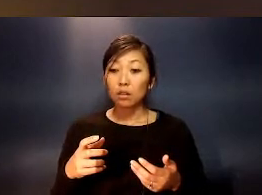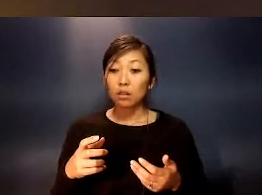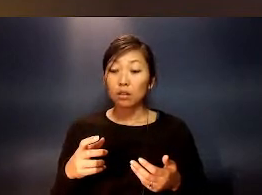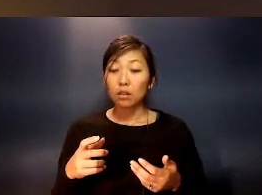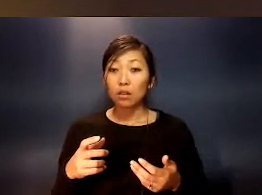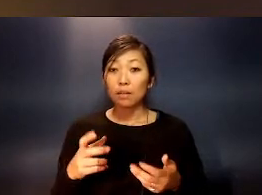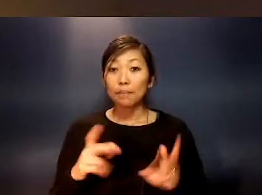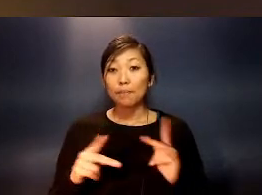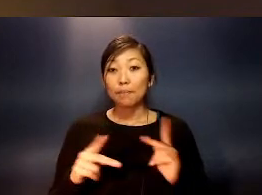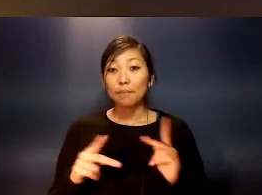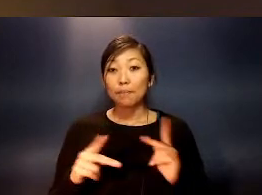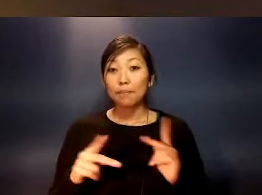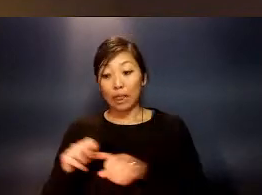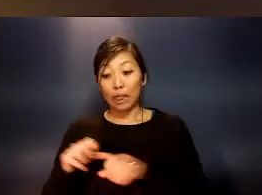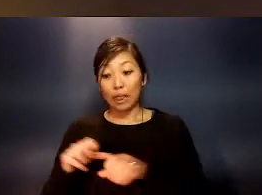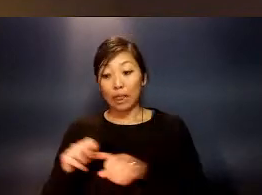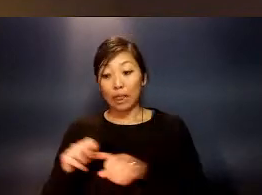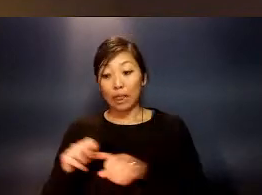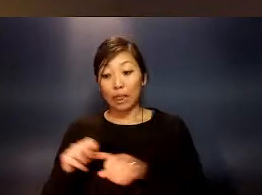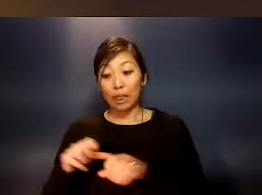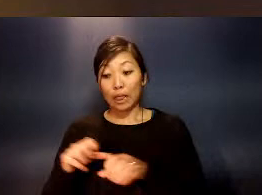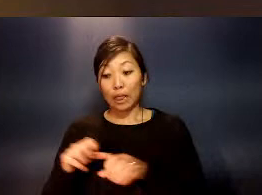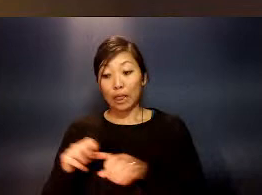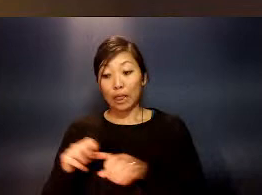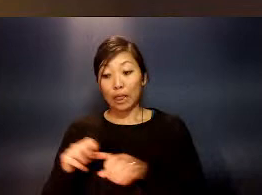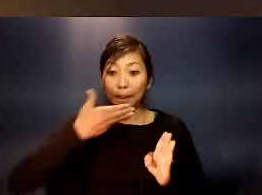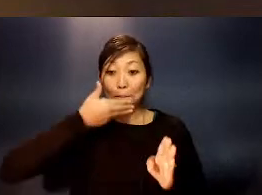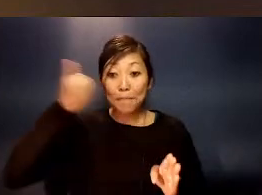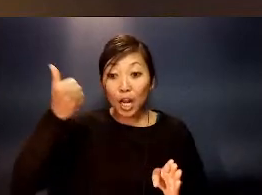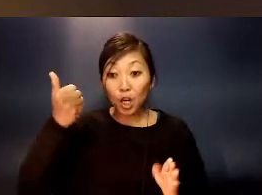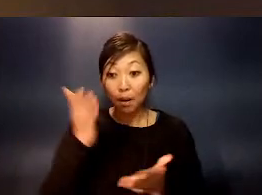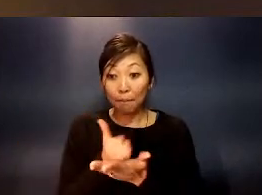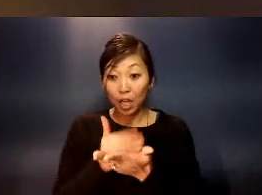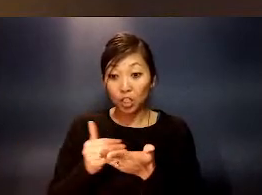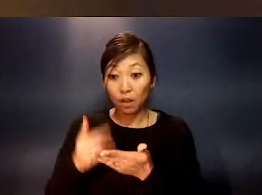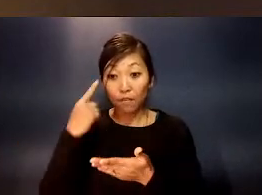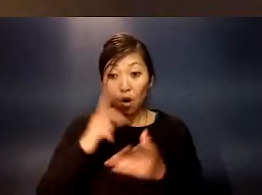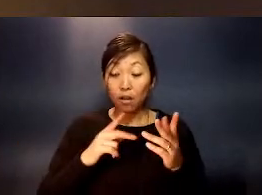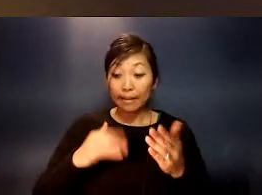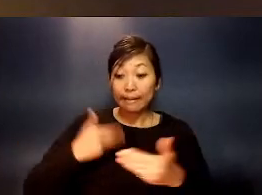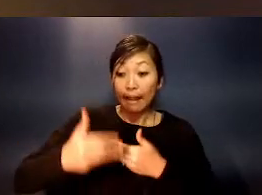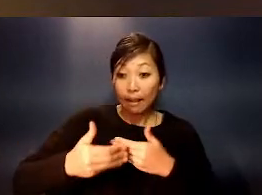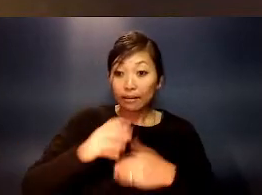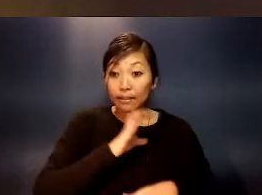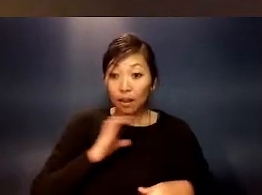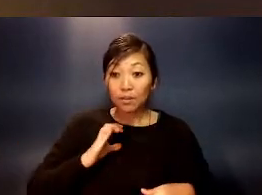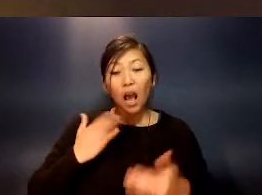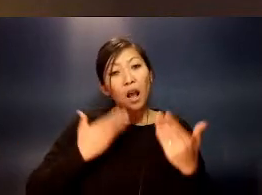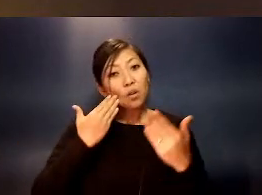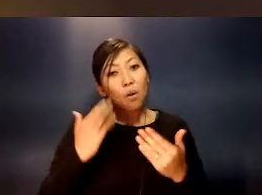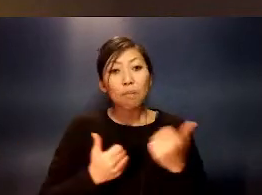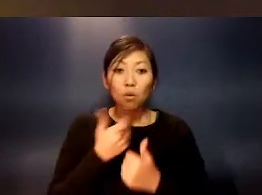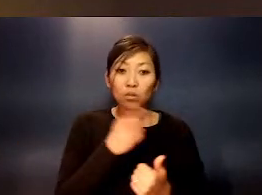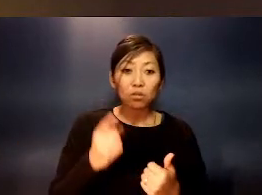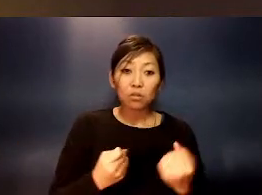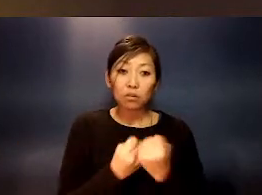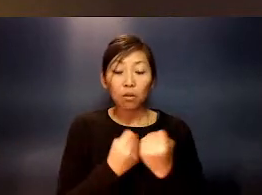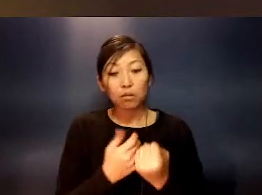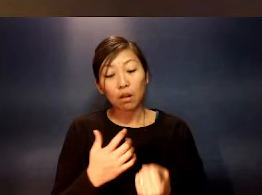GOING TO BE YOURS TO DEAL WITH, BUT I FEEL THIS RESPONSIBILITY AND OBLIGATION TO DO MY BEST AND MAYBE WHEN WE SEE THE DIVIDED VOTE LIKE THIS, OR MAYBE IF IT